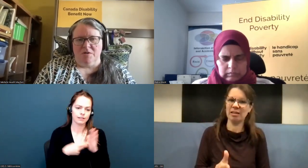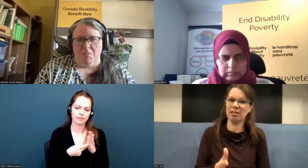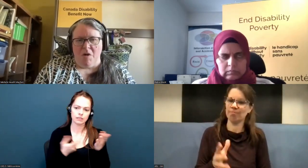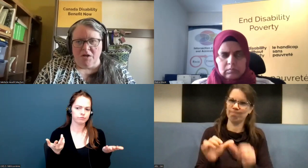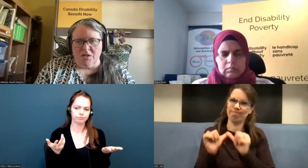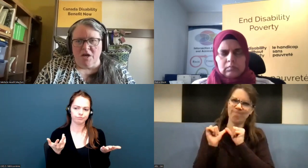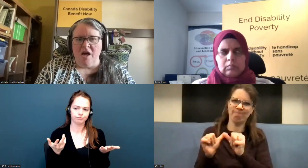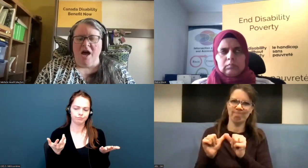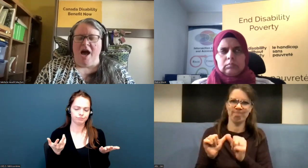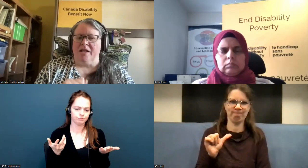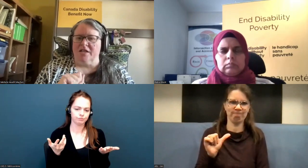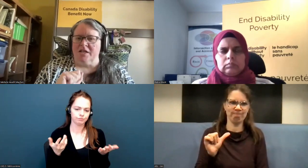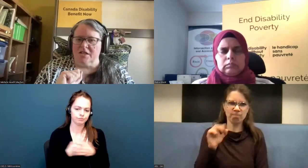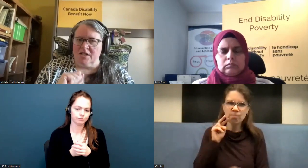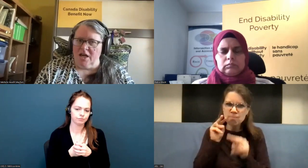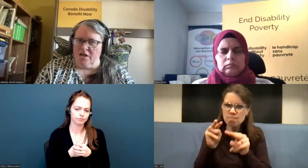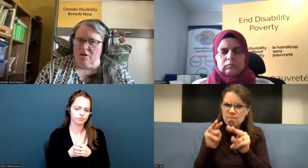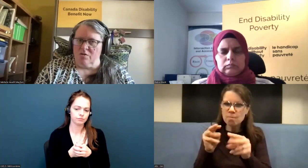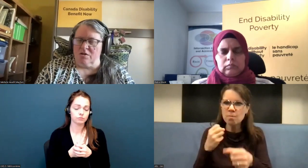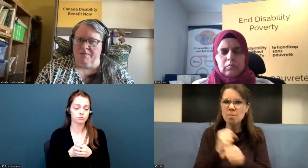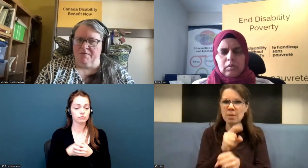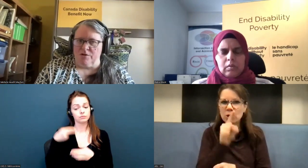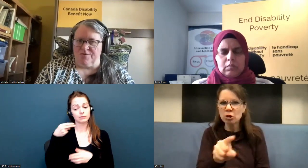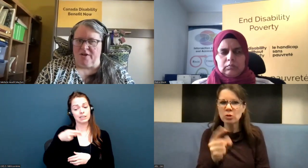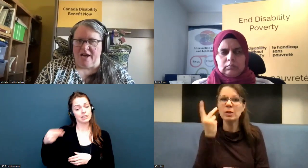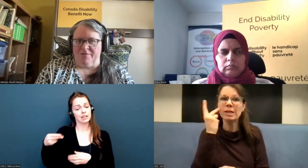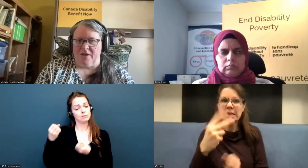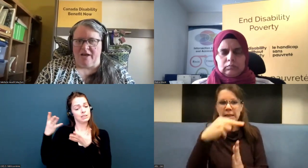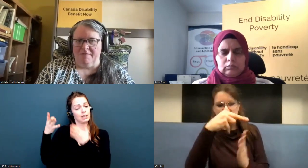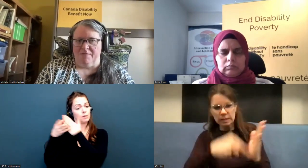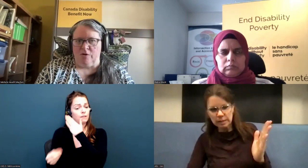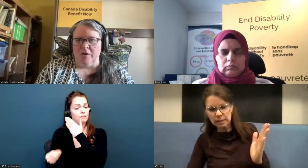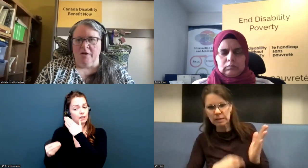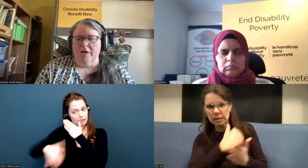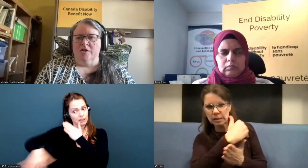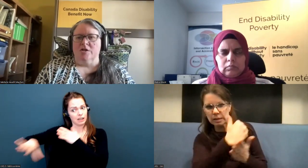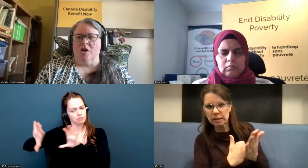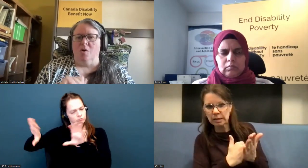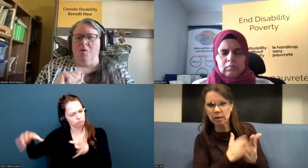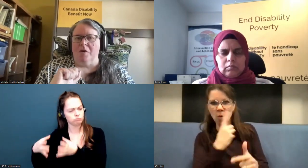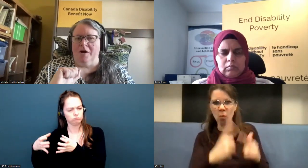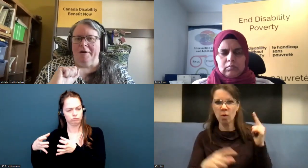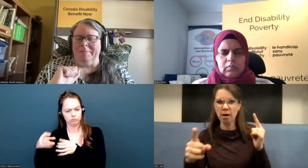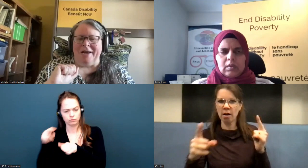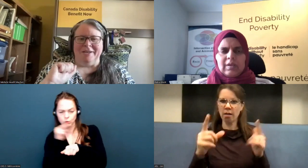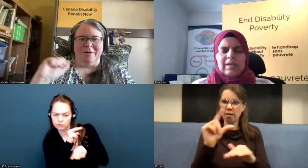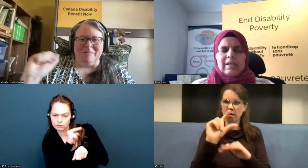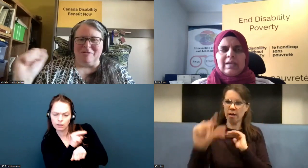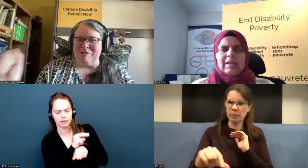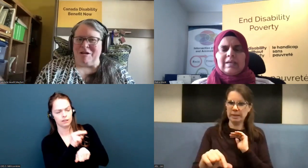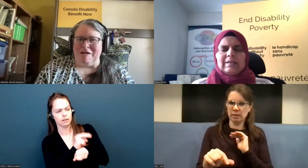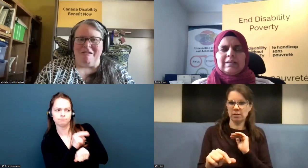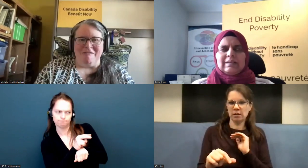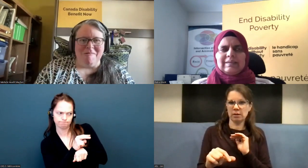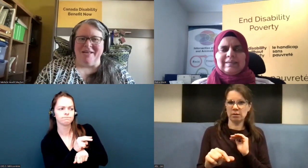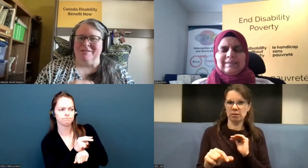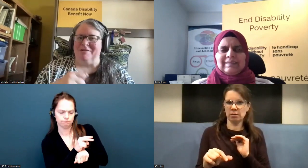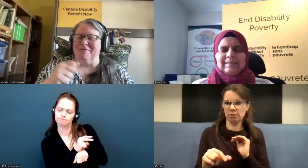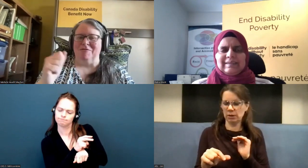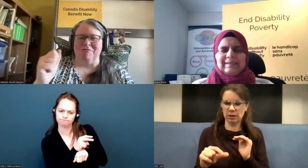TO MONITOR AND CONTINUE TO FORCEFULLY ADVOCATE FOR. I KNOW I'M TALKING A LONG WAY INTO THE FUTURE.